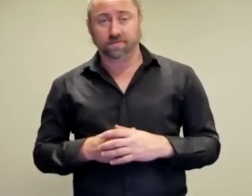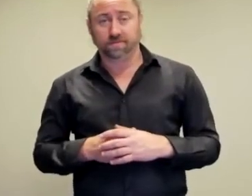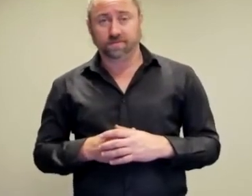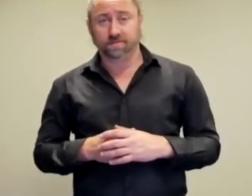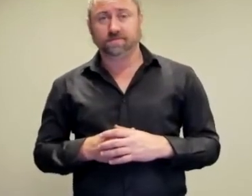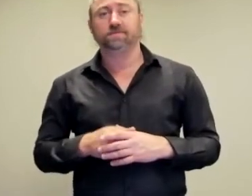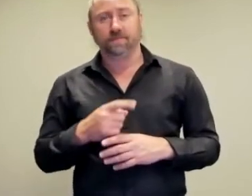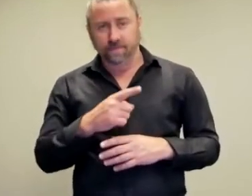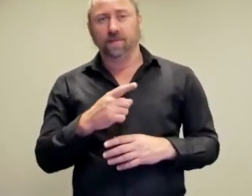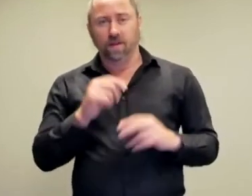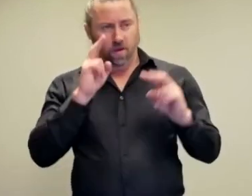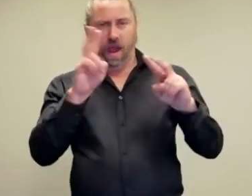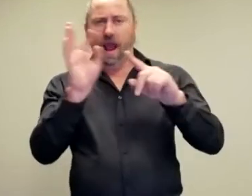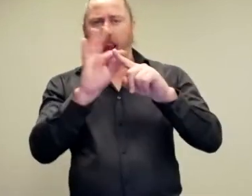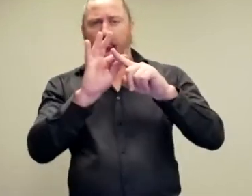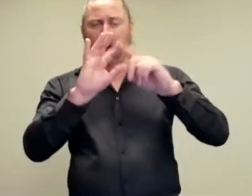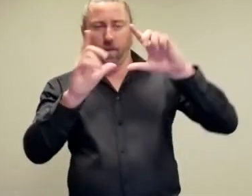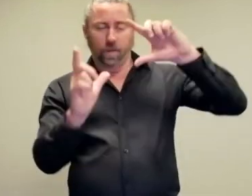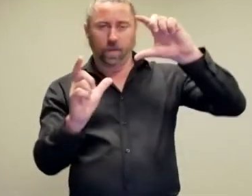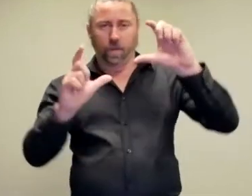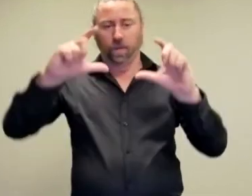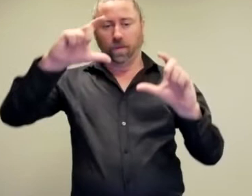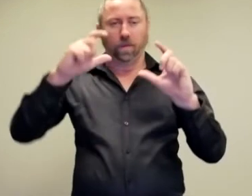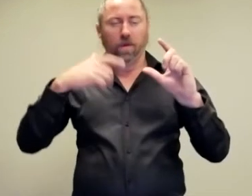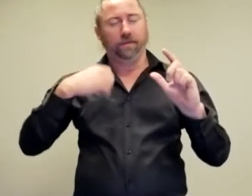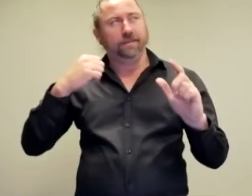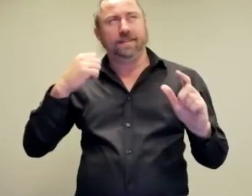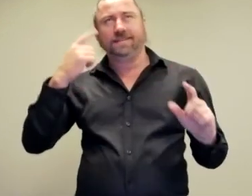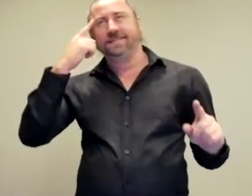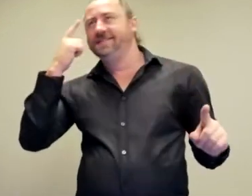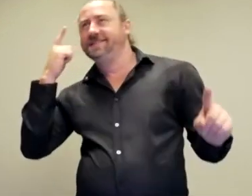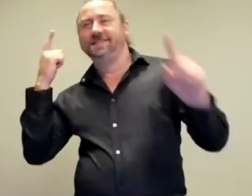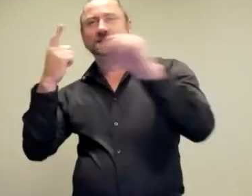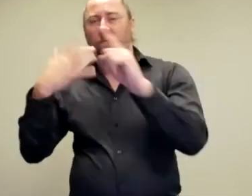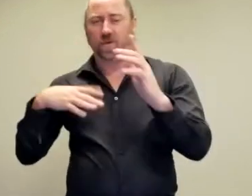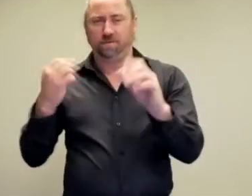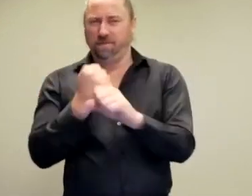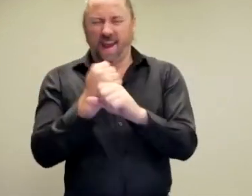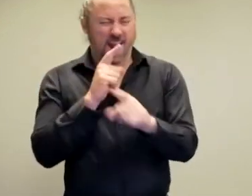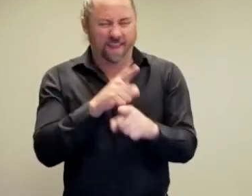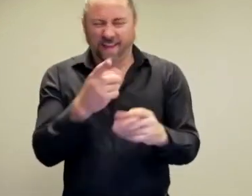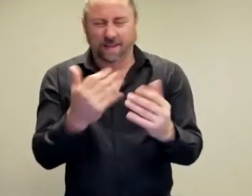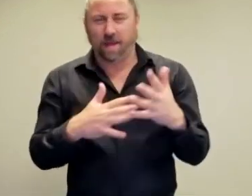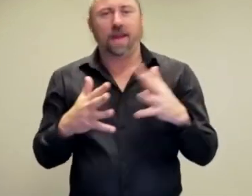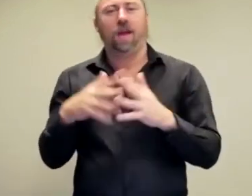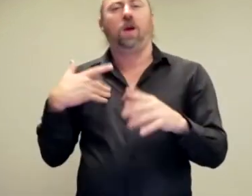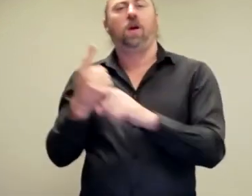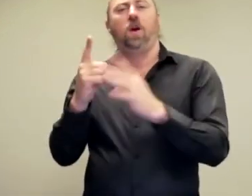the optical mixing of colour via the fans, I’ve dreamt of actually creating this work and when I first met my colleague John Tonkin, I